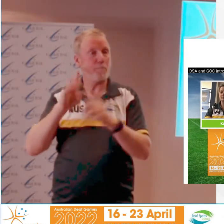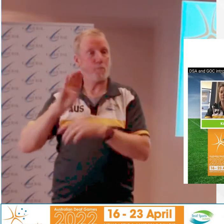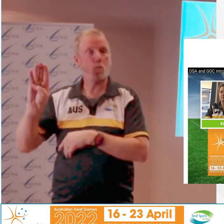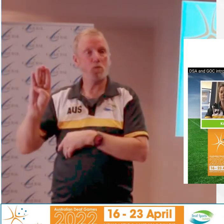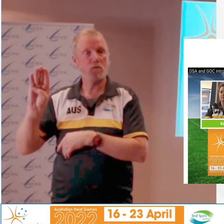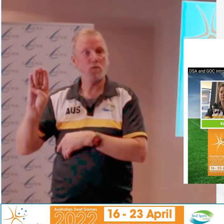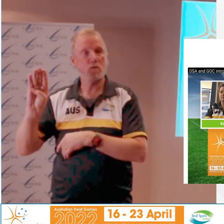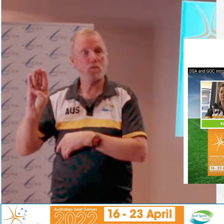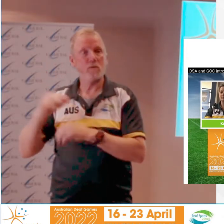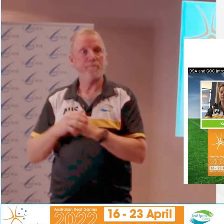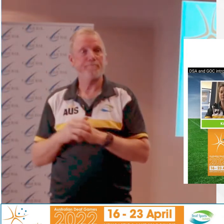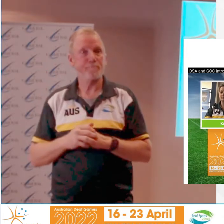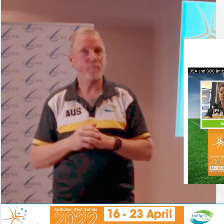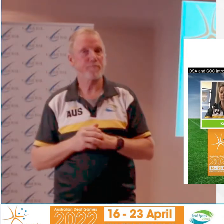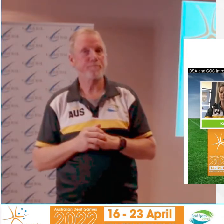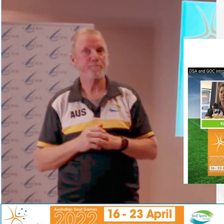she's also on the Deaf Sports Australia board